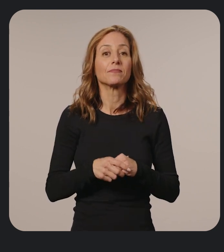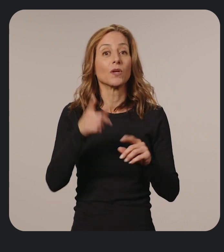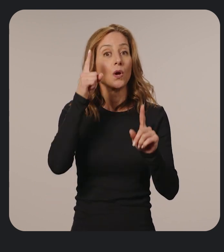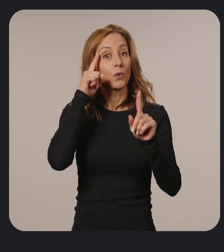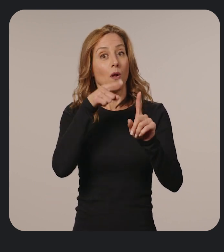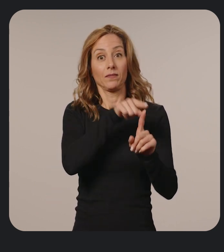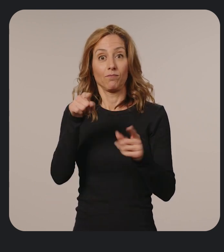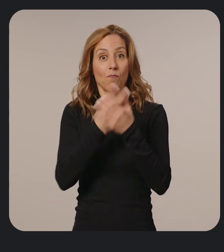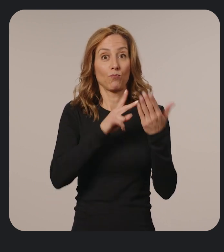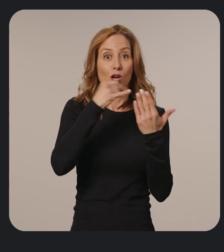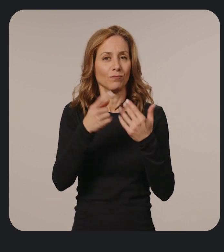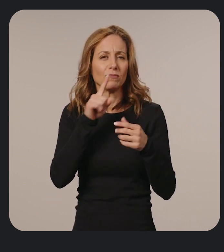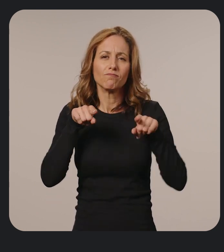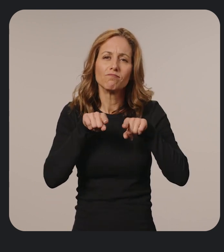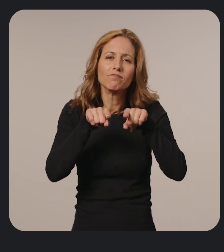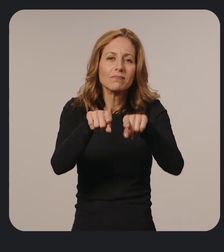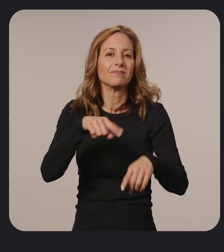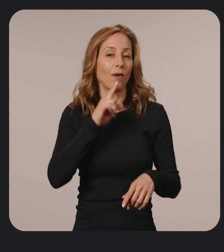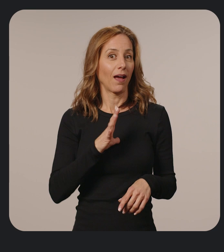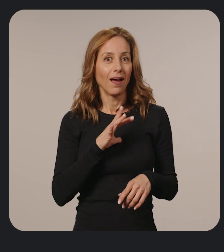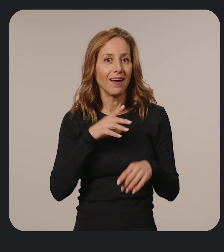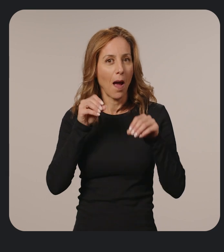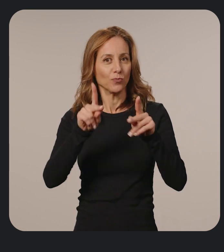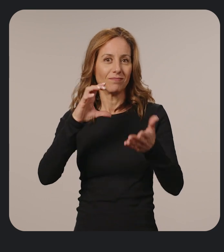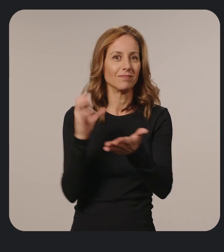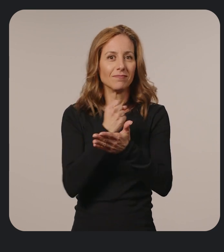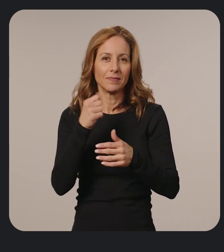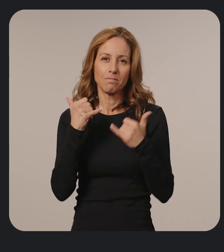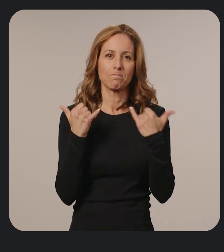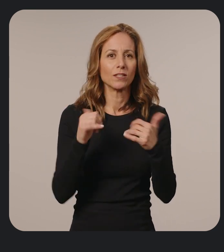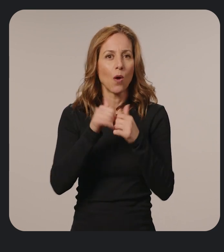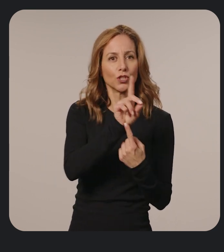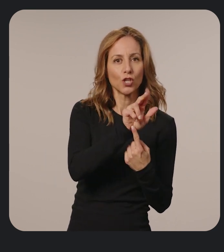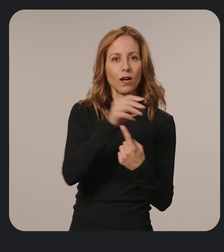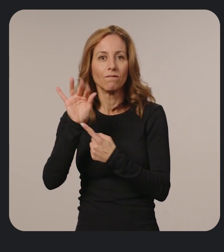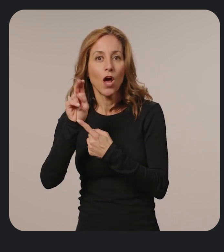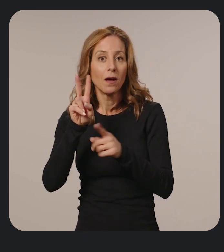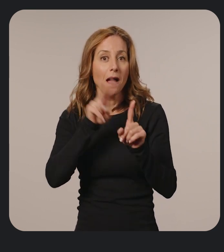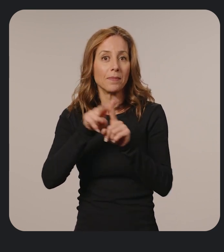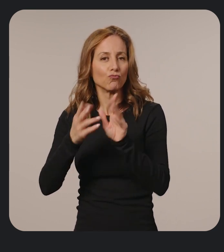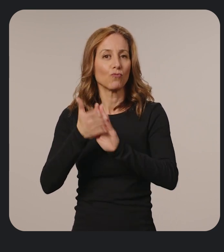The goals of both projects are well-aligned, and so this is a really cool opportunity to modernize how Dart and Flutter applications are